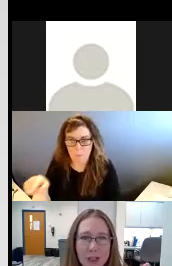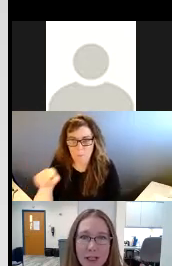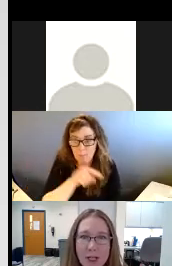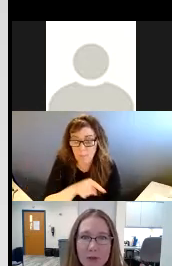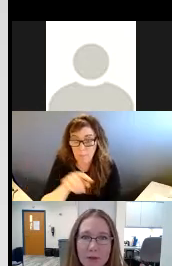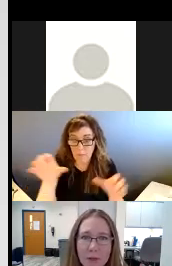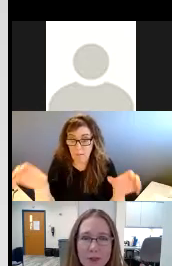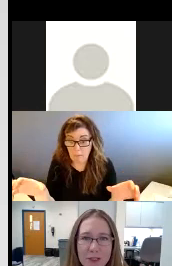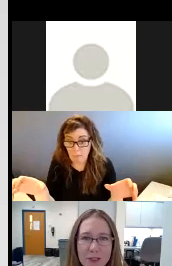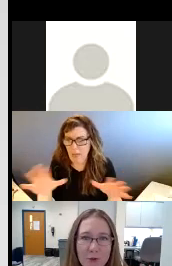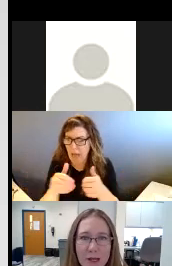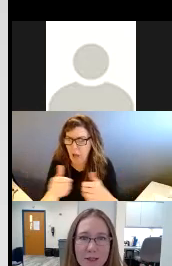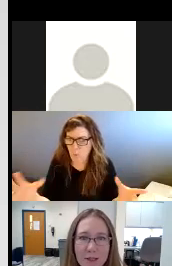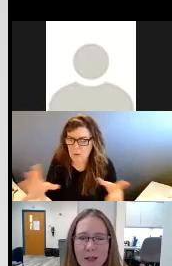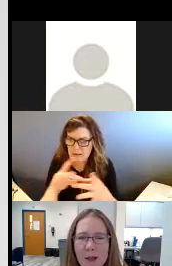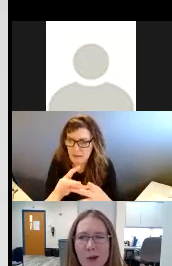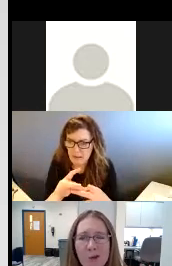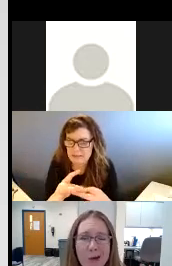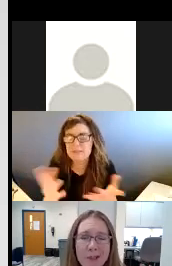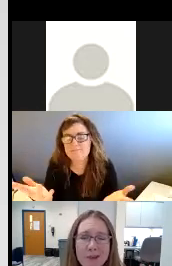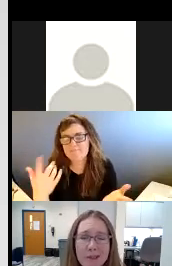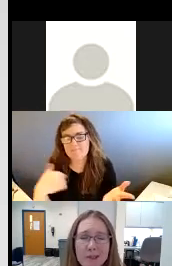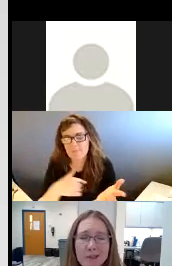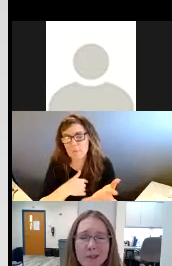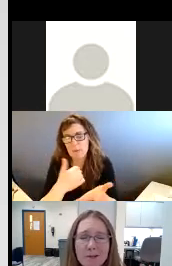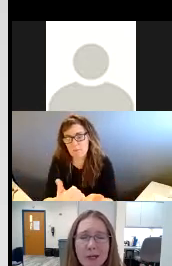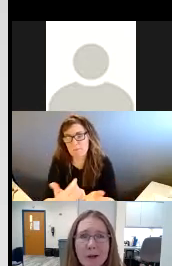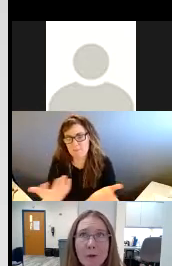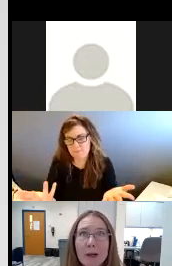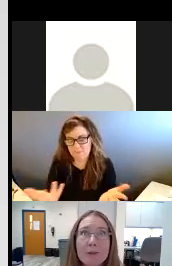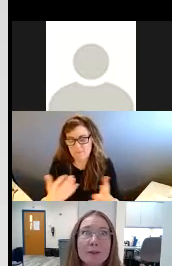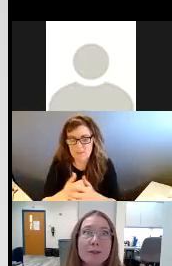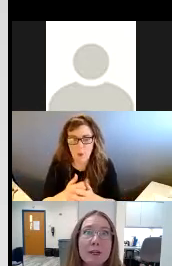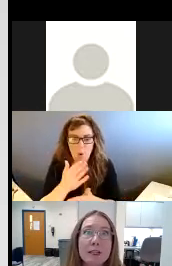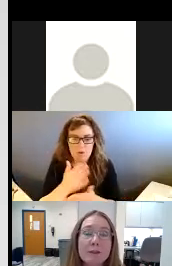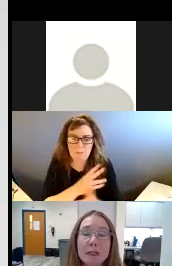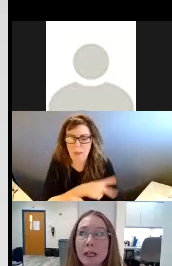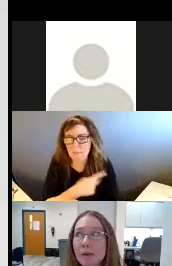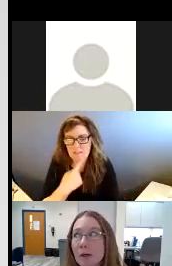AND ENGAGEMENT FROM PATIENTS THAT OTHERWISE THINK WHY ARE WE DOING THIS? THIS IS SO DUMB. WHY DO I HAVE TO DO THIS TRANSFER AGAIN?